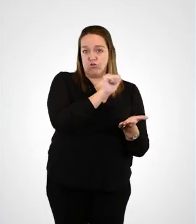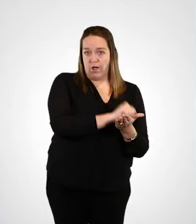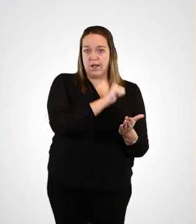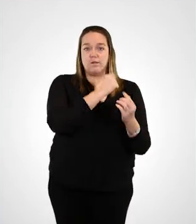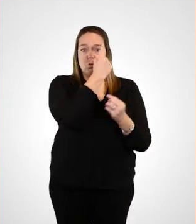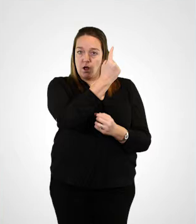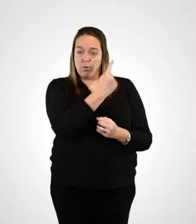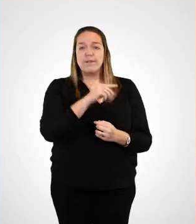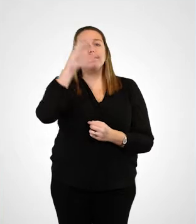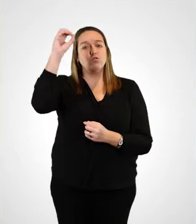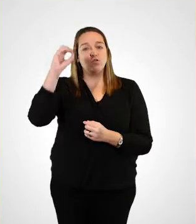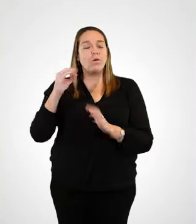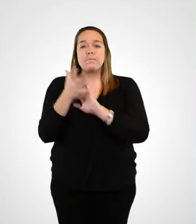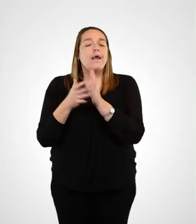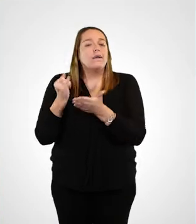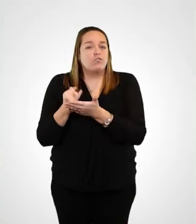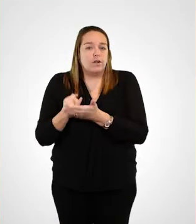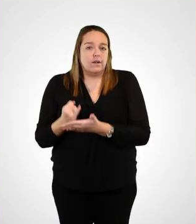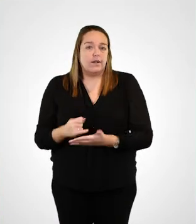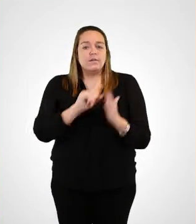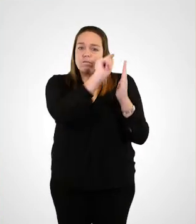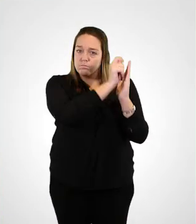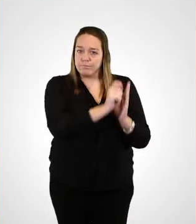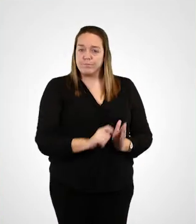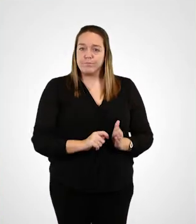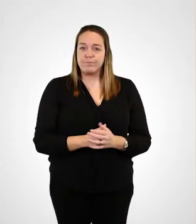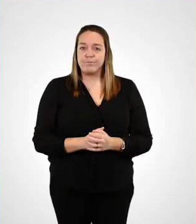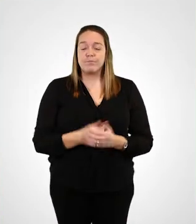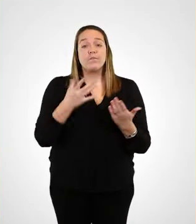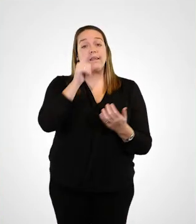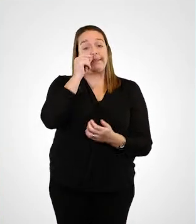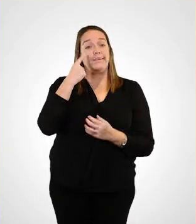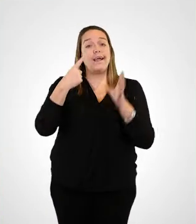for correct identification and zeros for errors.